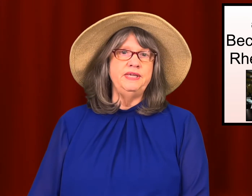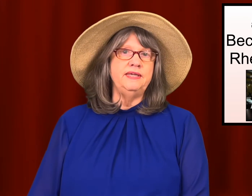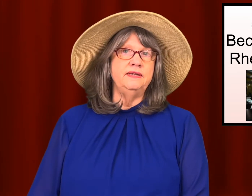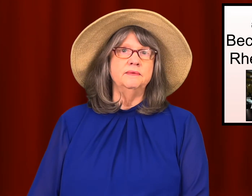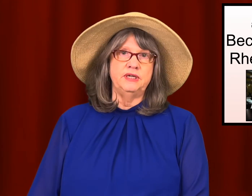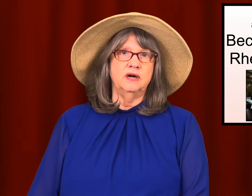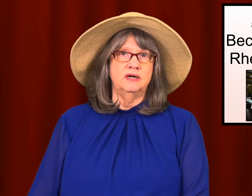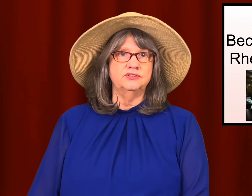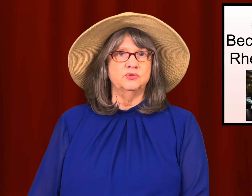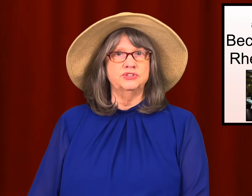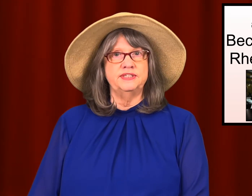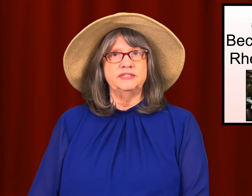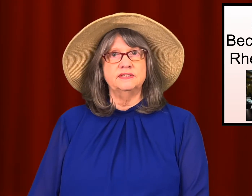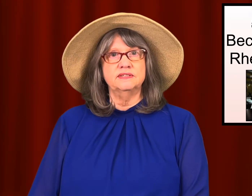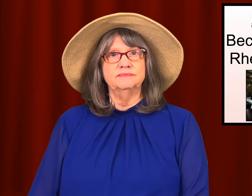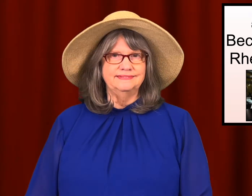mean "because" or "since".